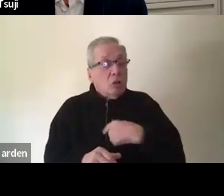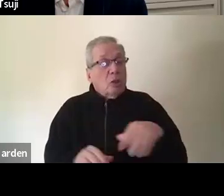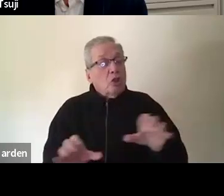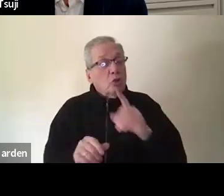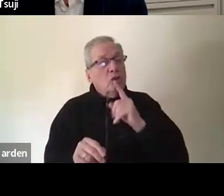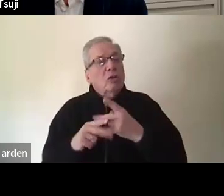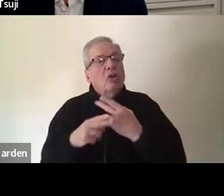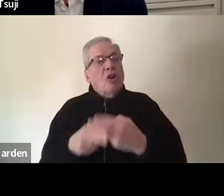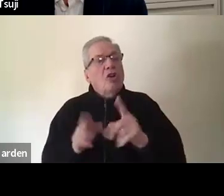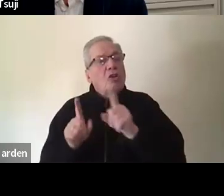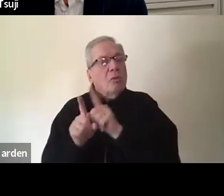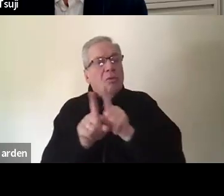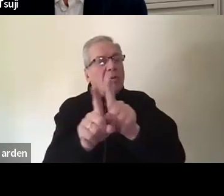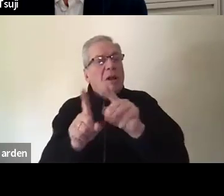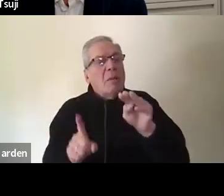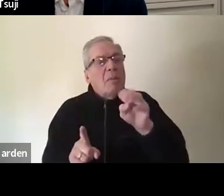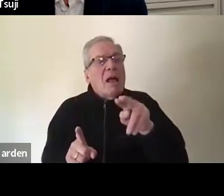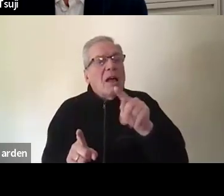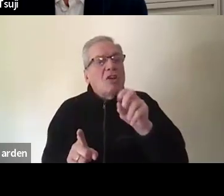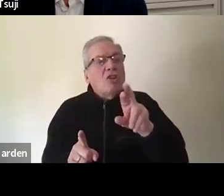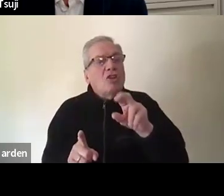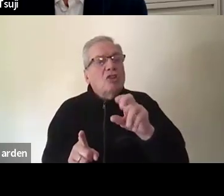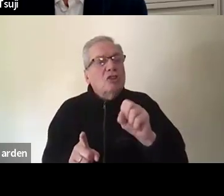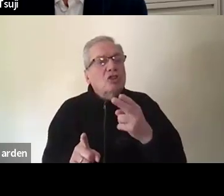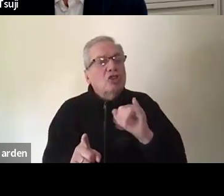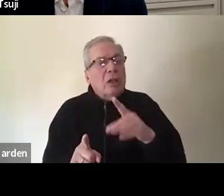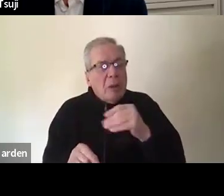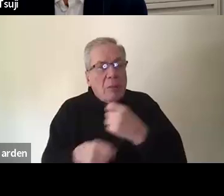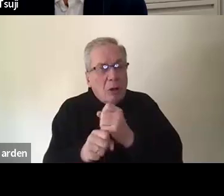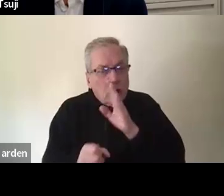a crucial element for our students to stay engaged and also to make sure that any student that is